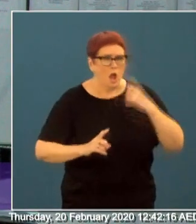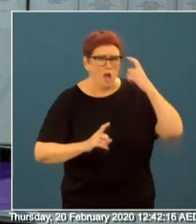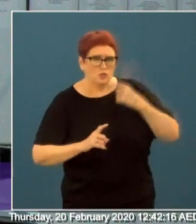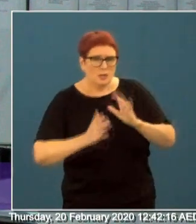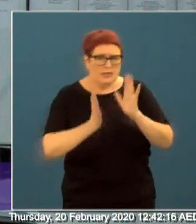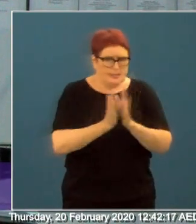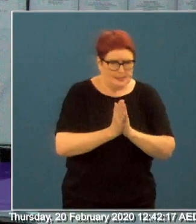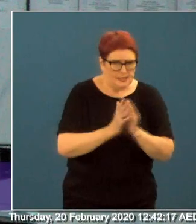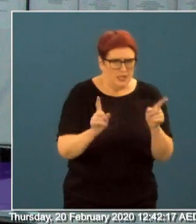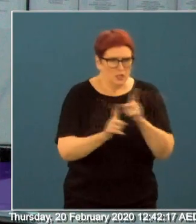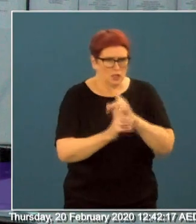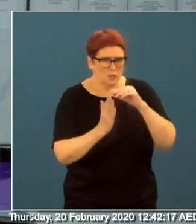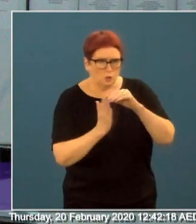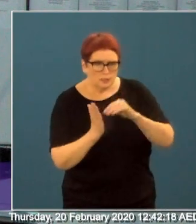or perhaps they're innovative —